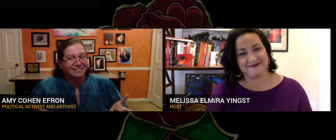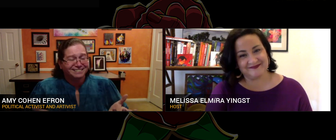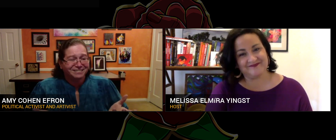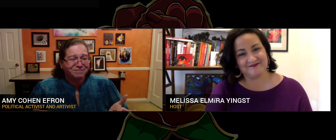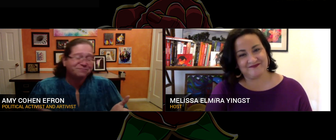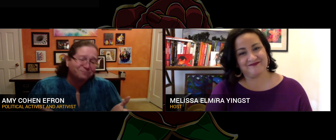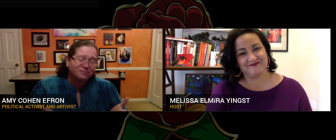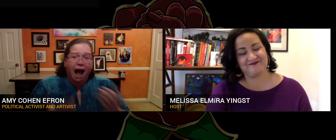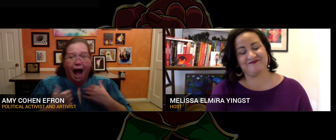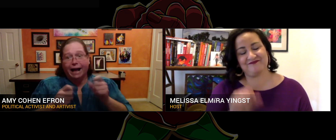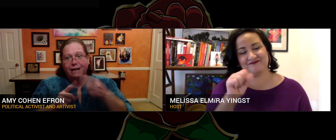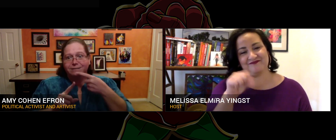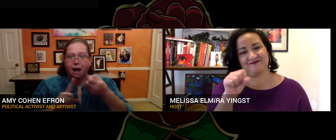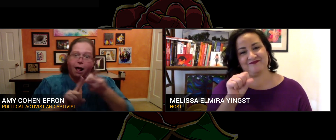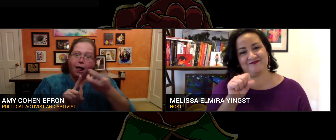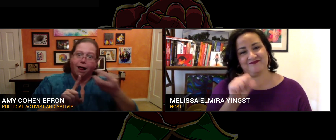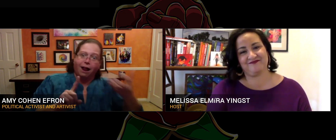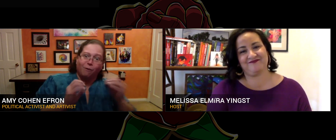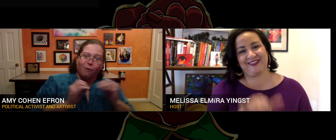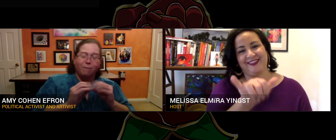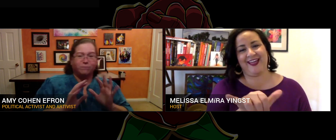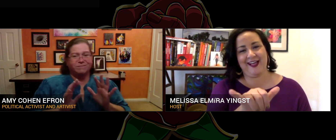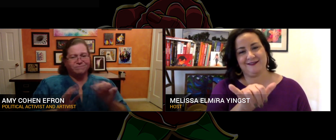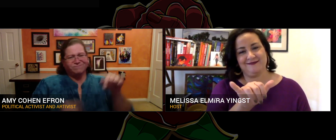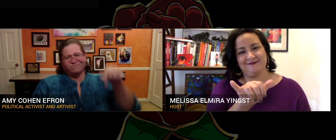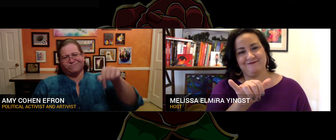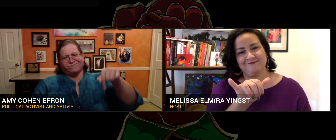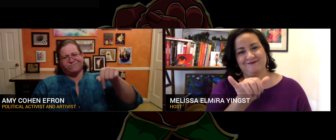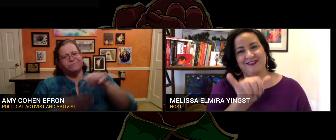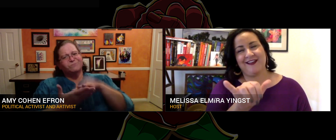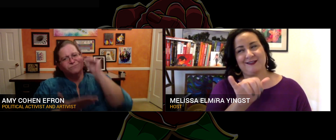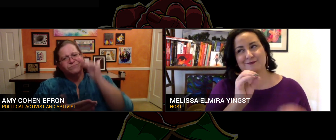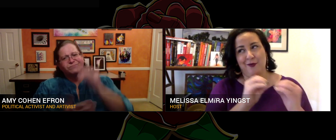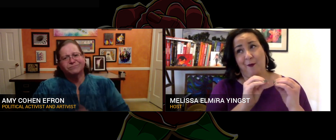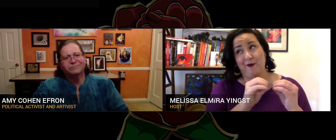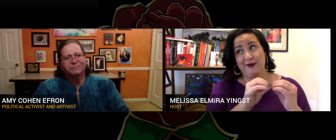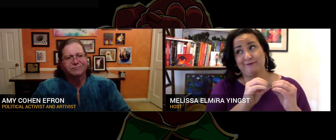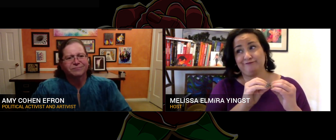That's a gift. Yes. I couldn't convince you any more than this. That. This is it. Learn about this.